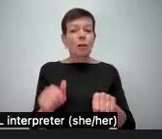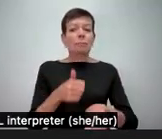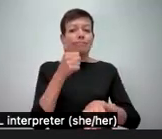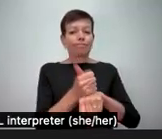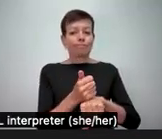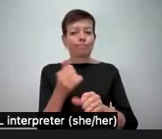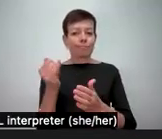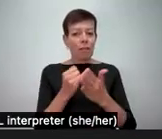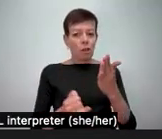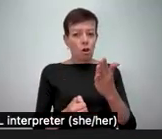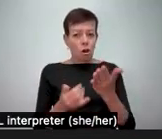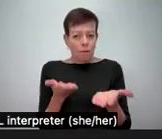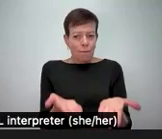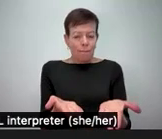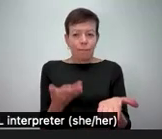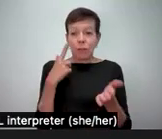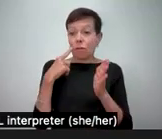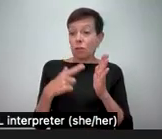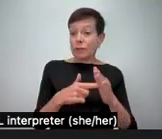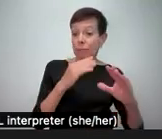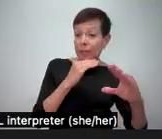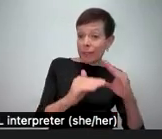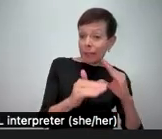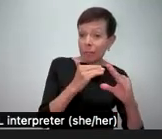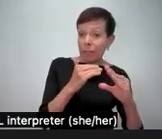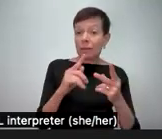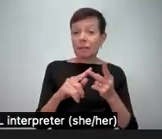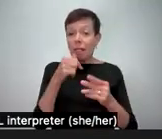email or a letter from the site owner, it doesn't have to be anything huge, it doesn't have to be a